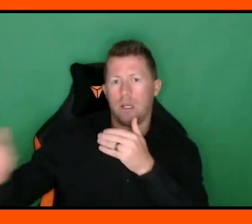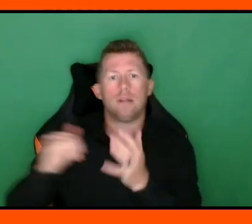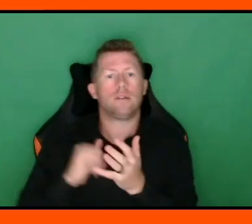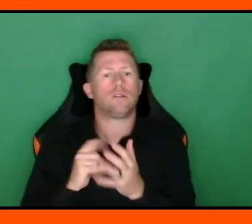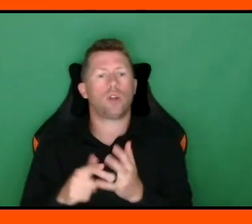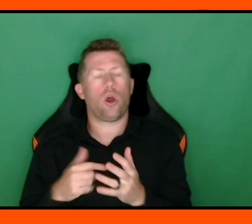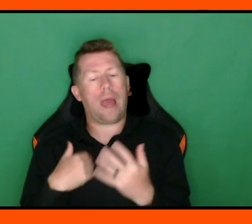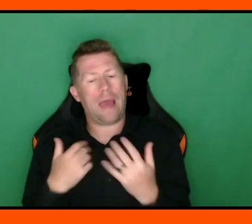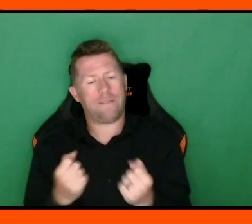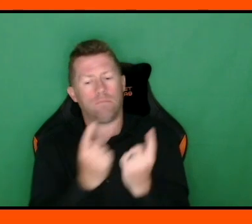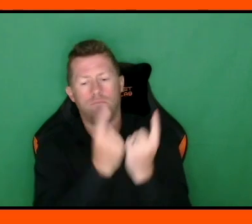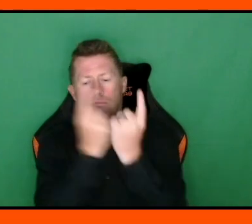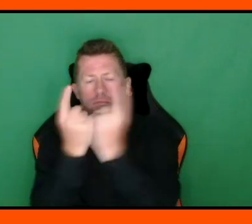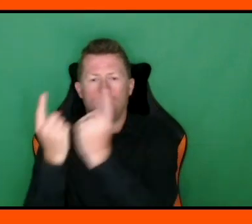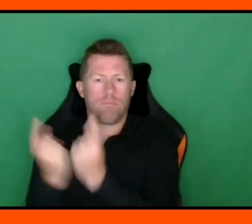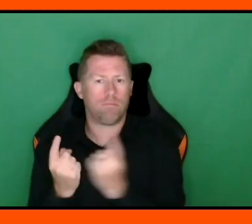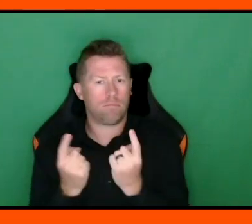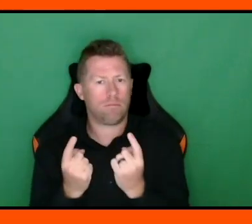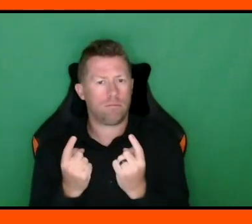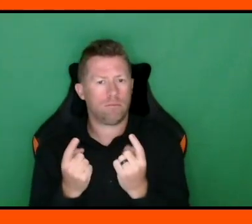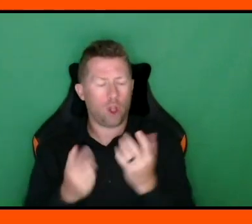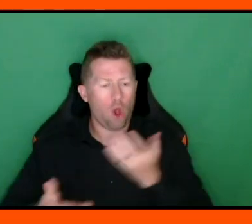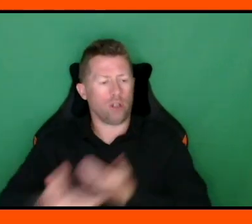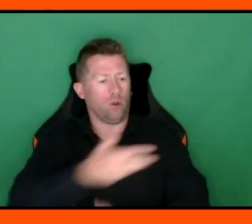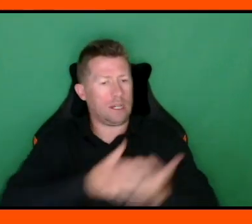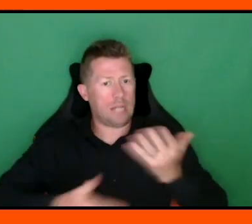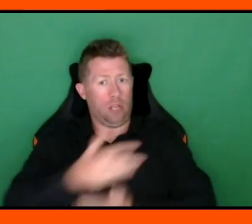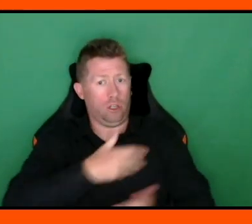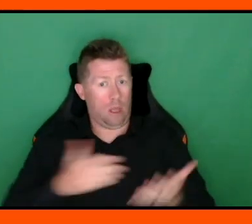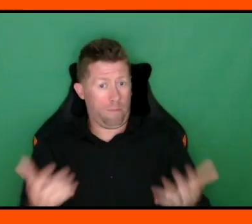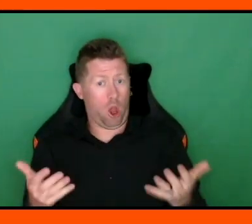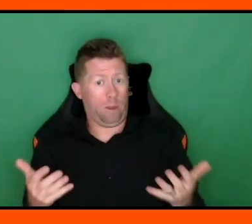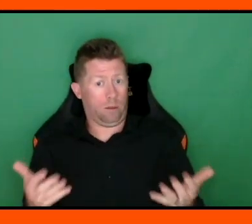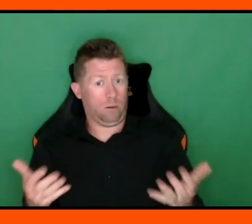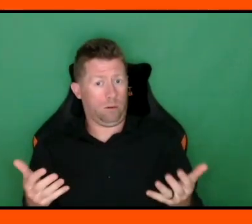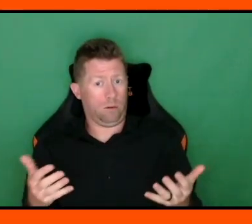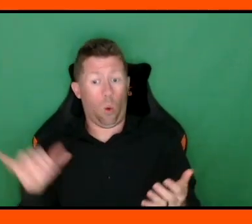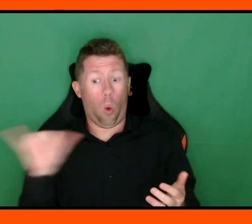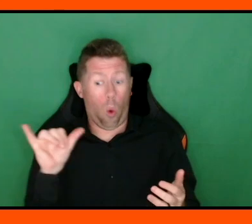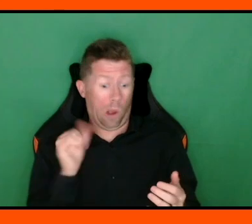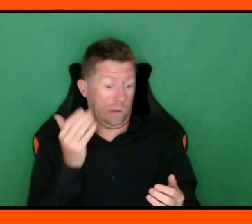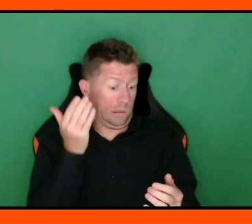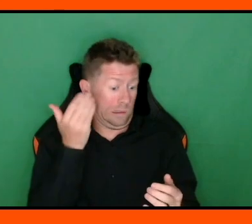There are a number of other consultations out there at the moment or have recently been undertaken.